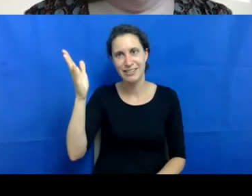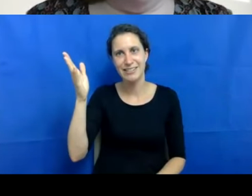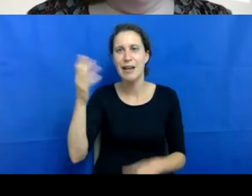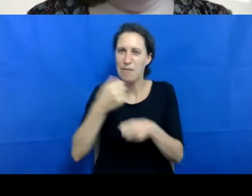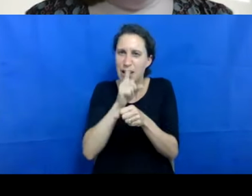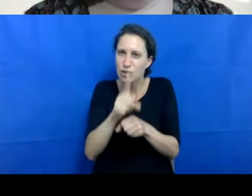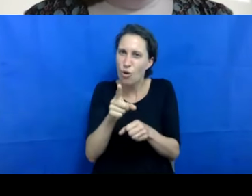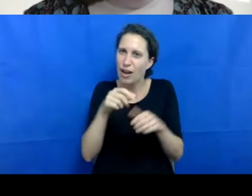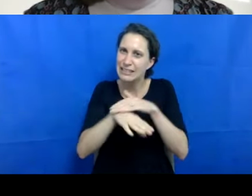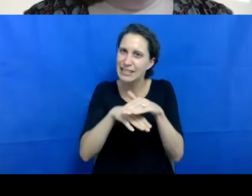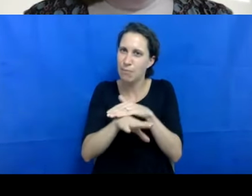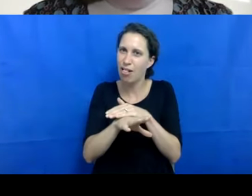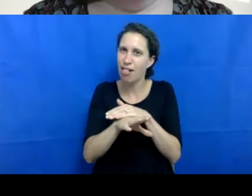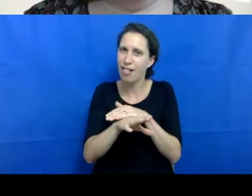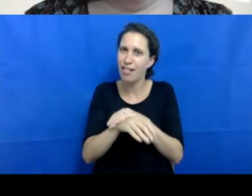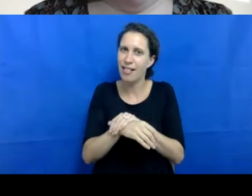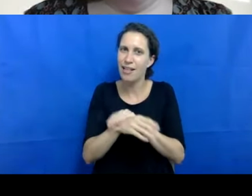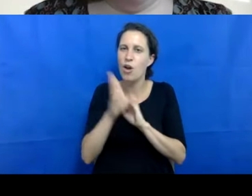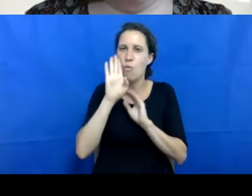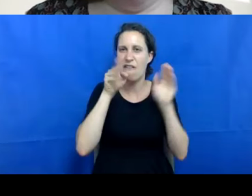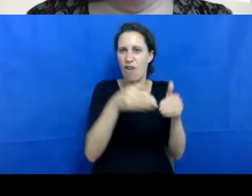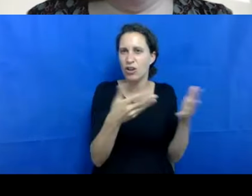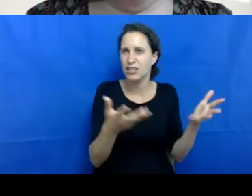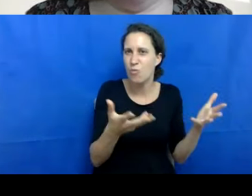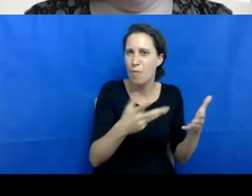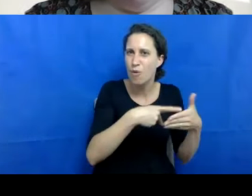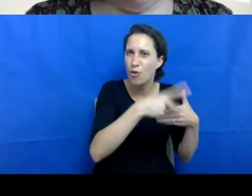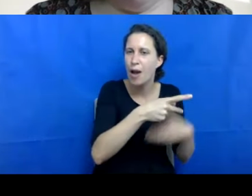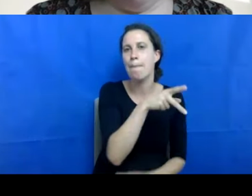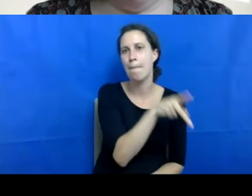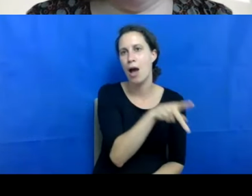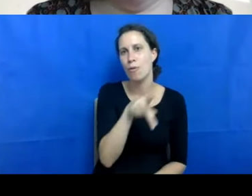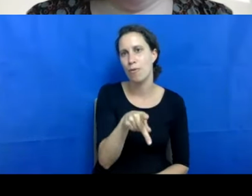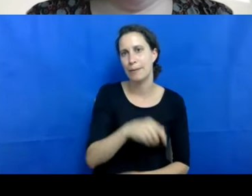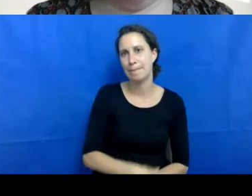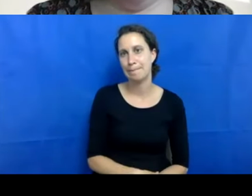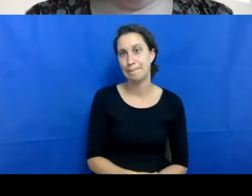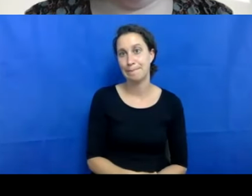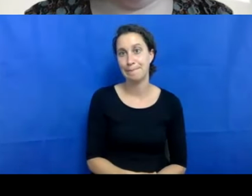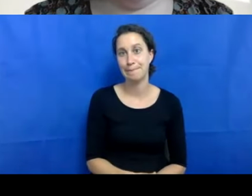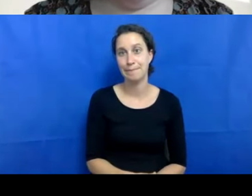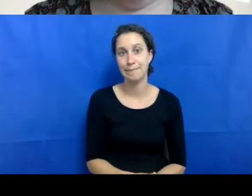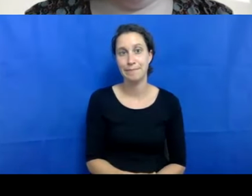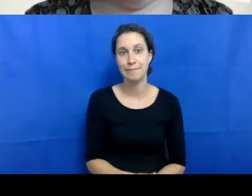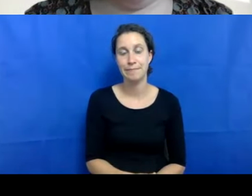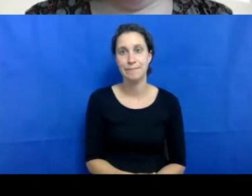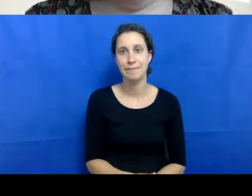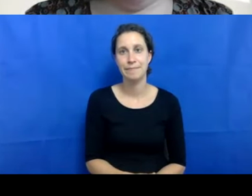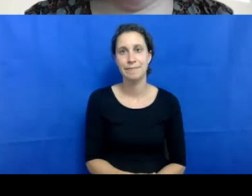With a focus on PowerPoint.